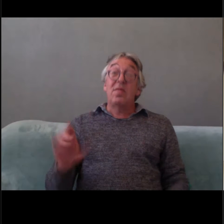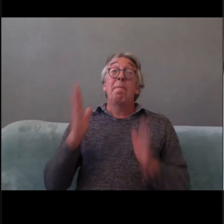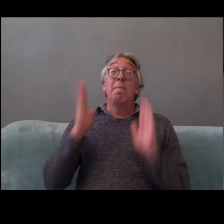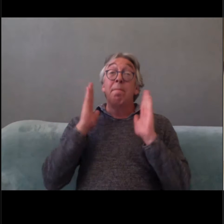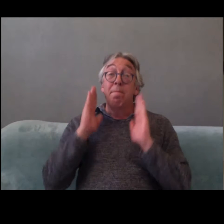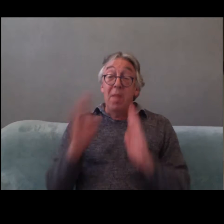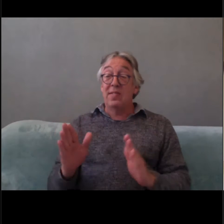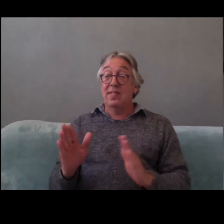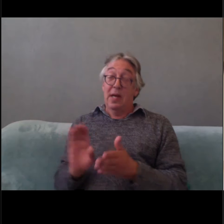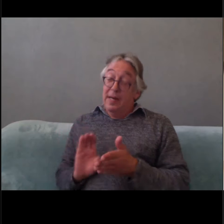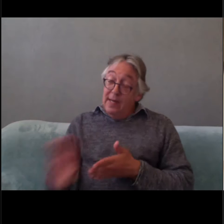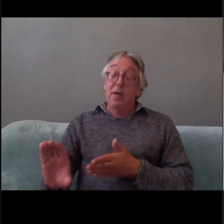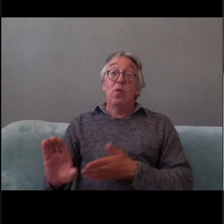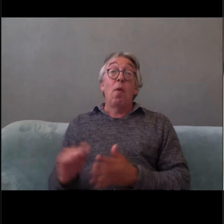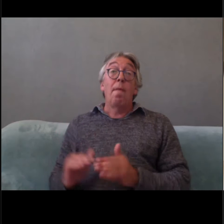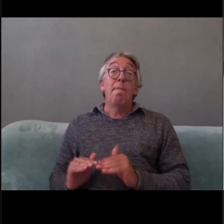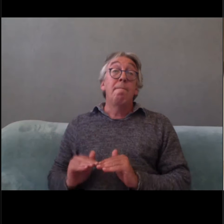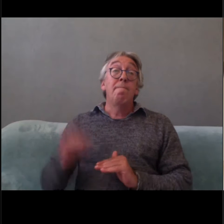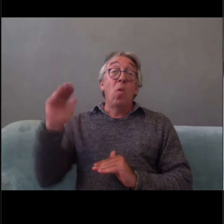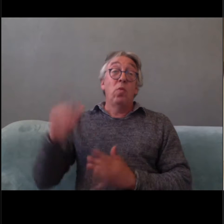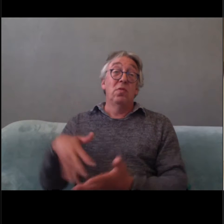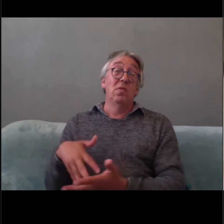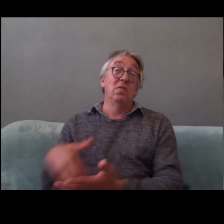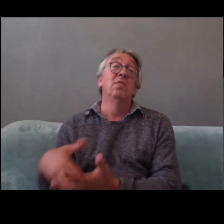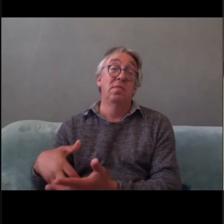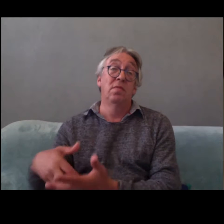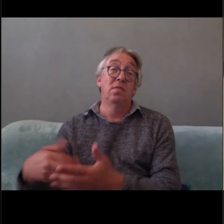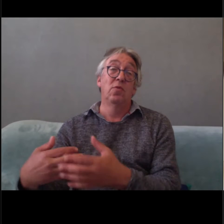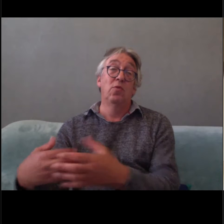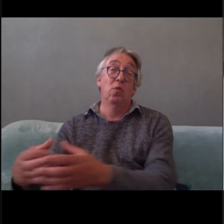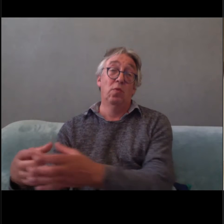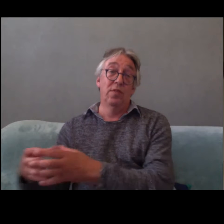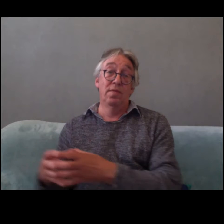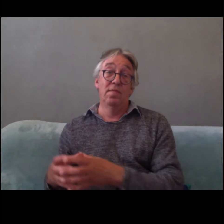But also, my third and last part is,